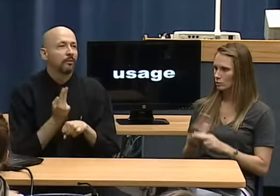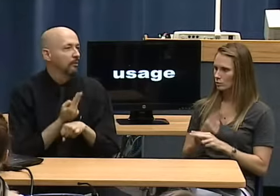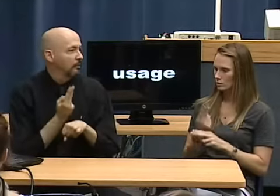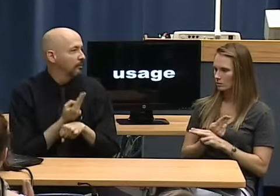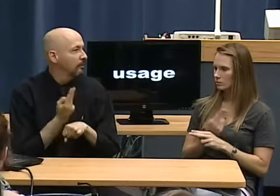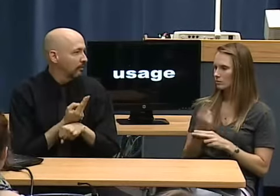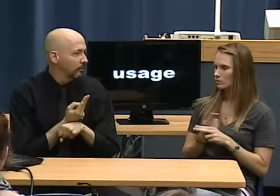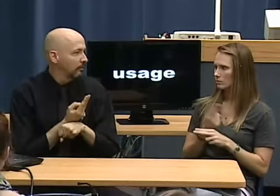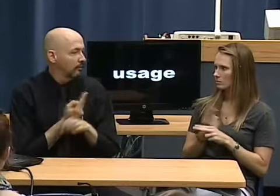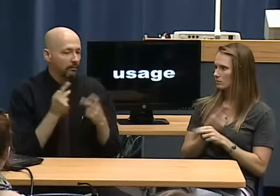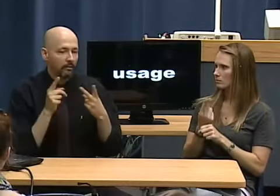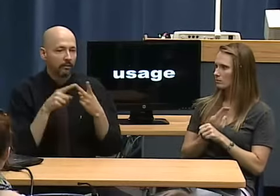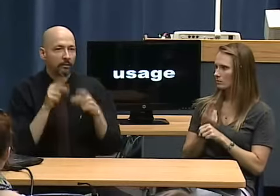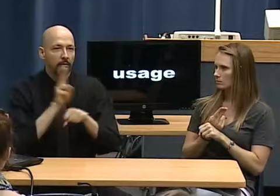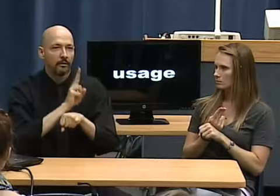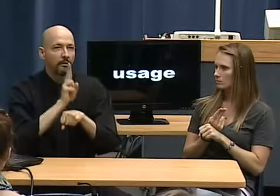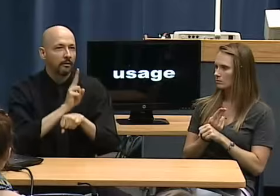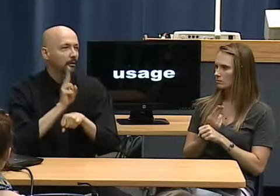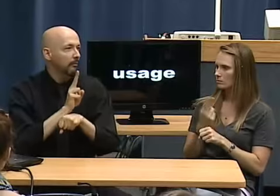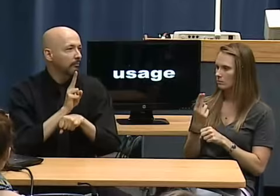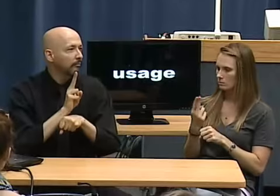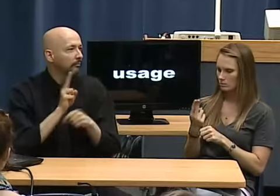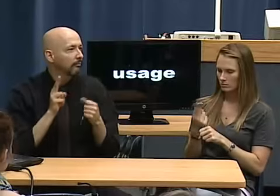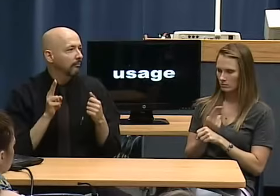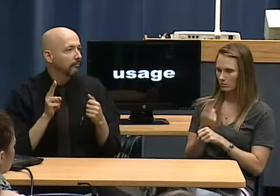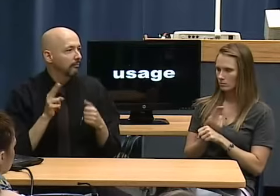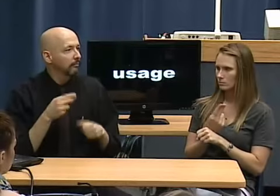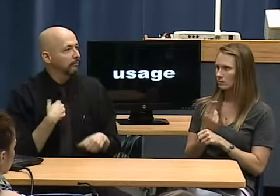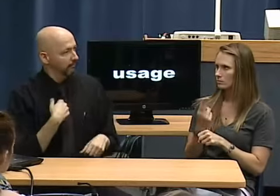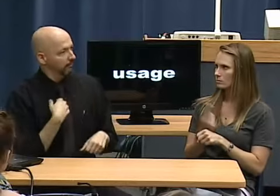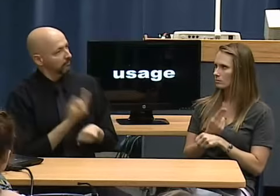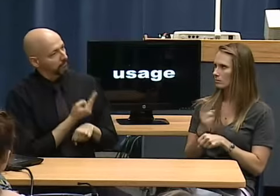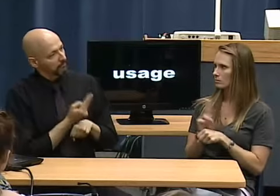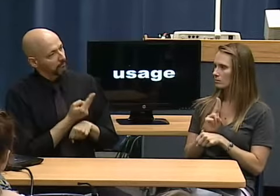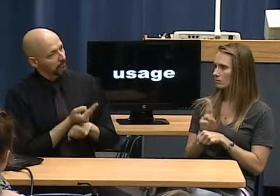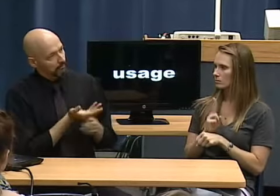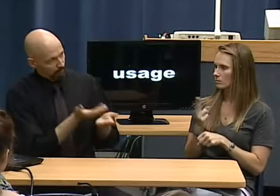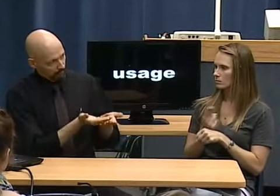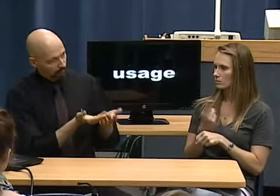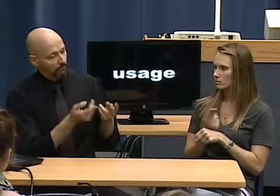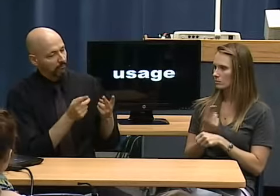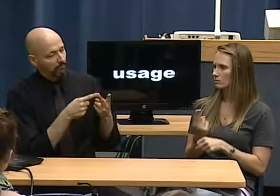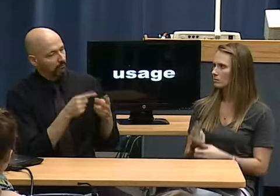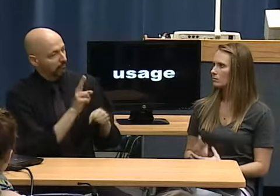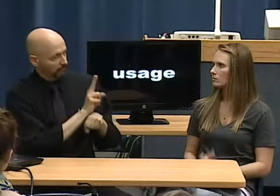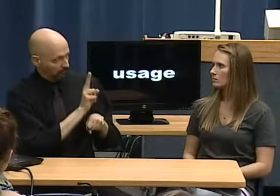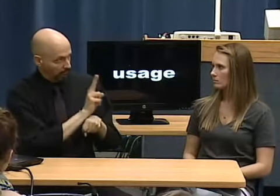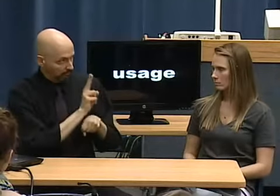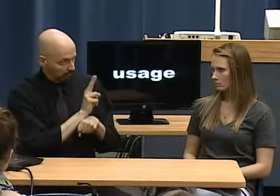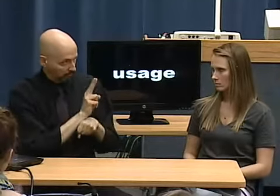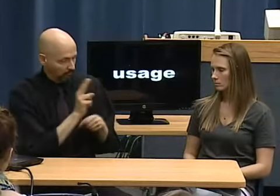Usage. A second option is like this I suggest the first one.